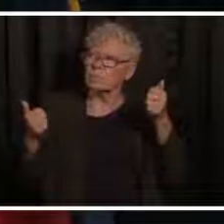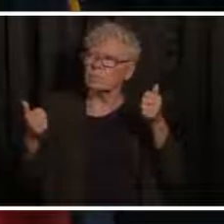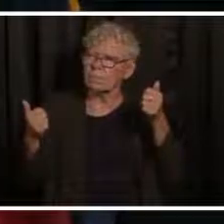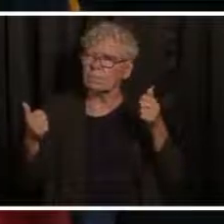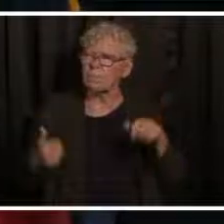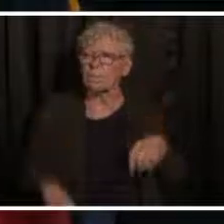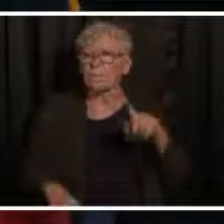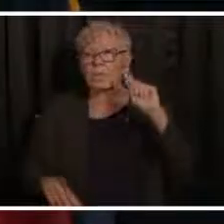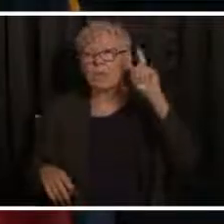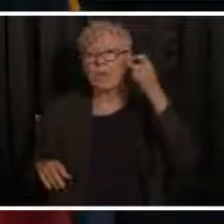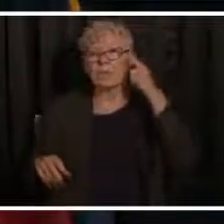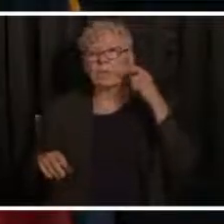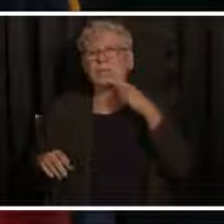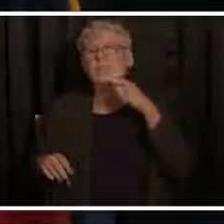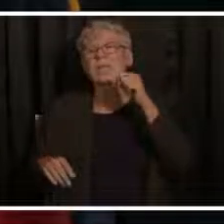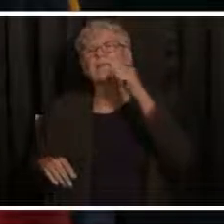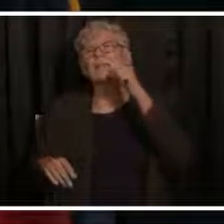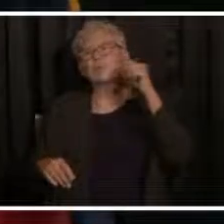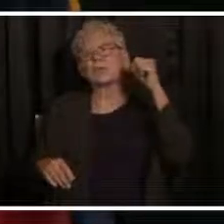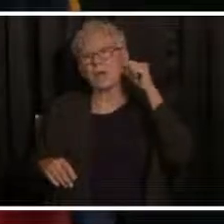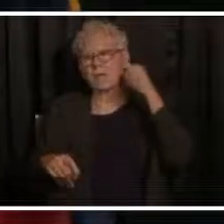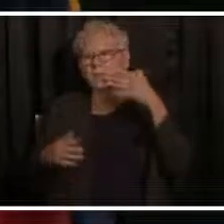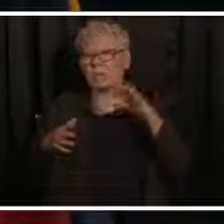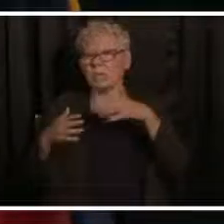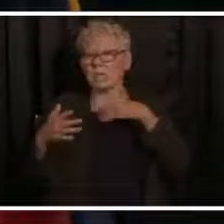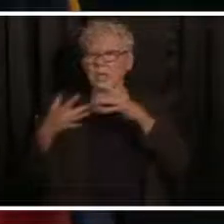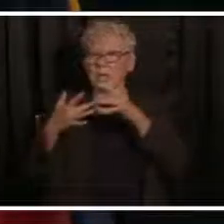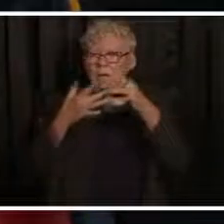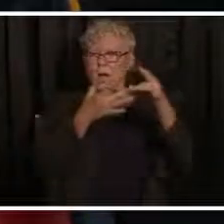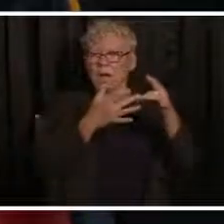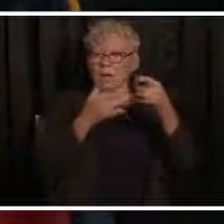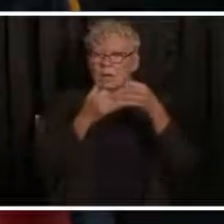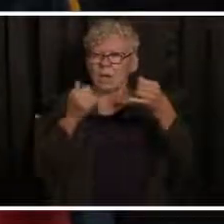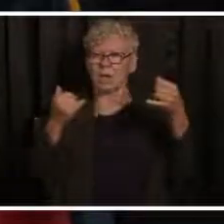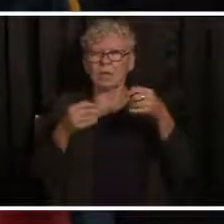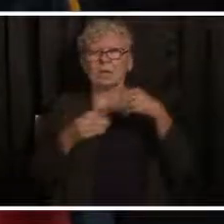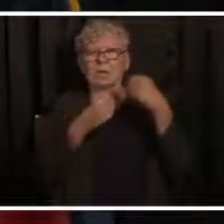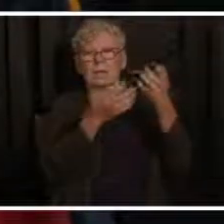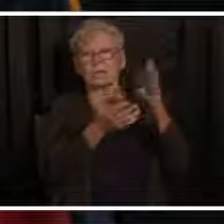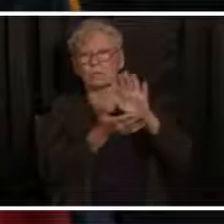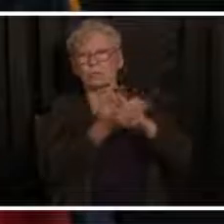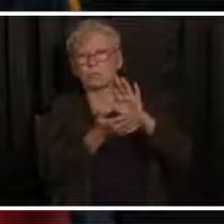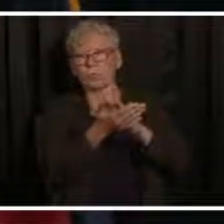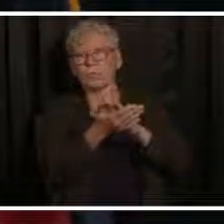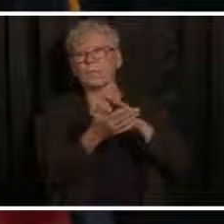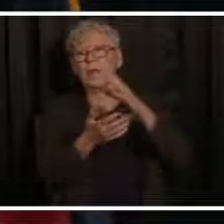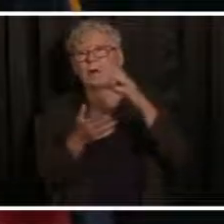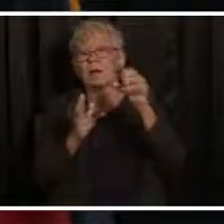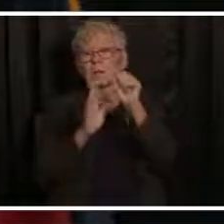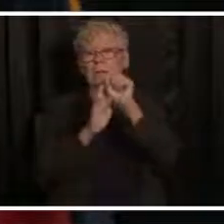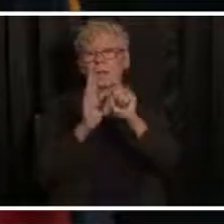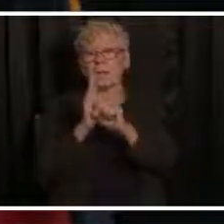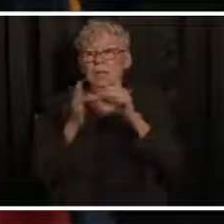guidance to our school districts and our private schools, our state guidance largely echoes the CDC guidance